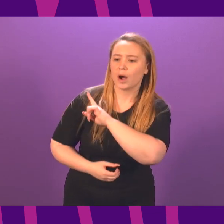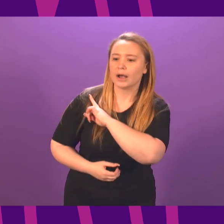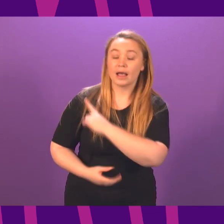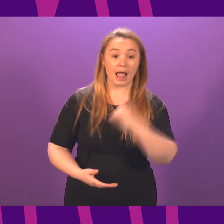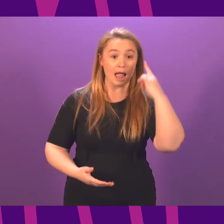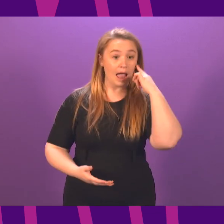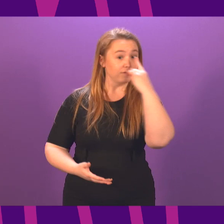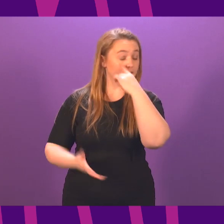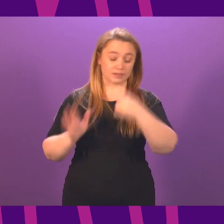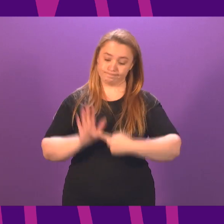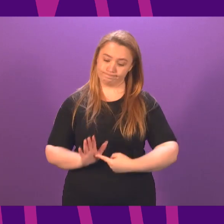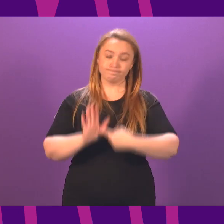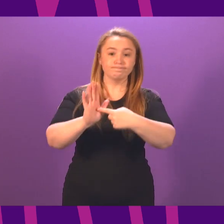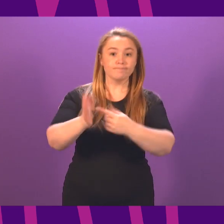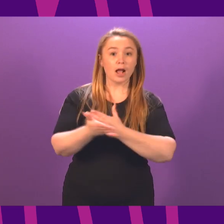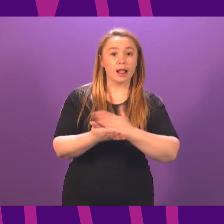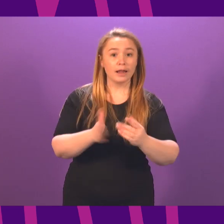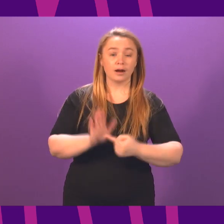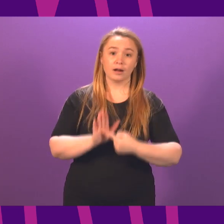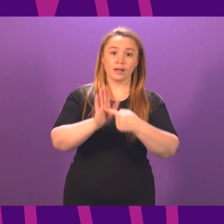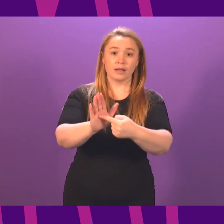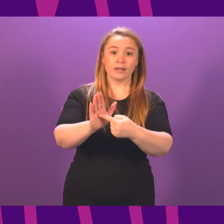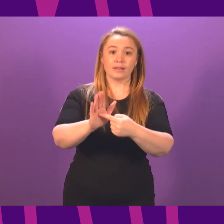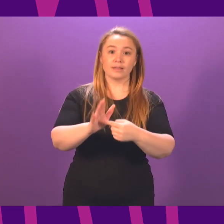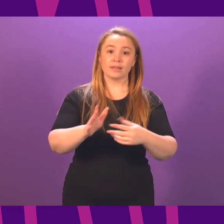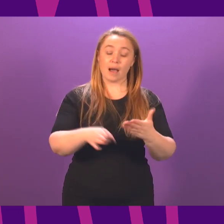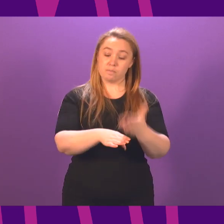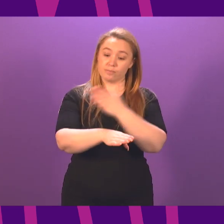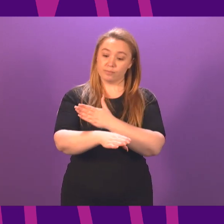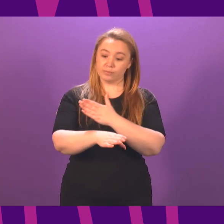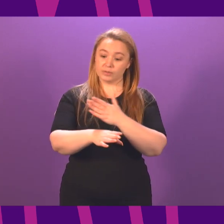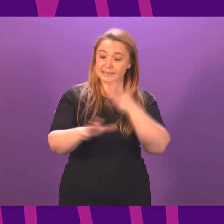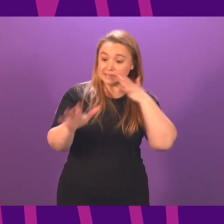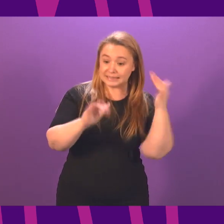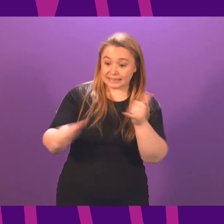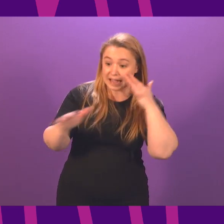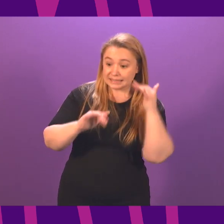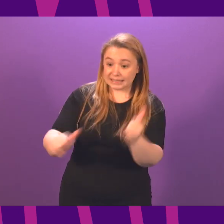clear that the First Minister is always behind the curve on testing. I have just read out the list